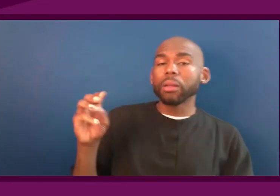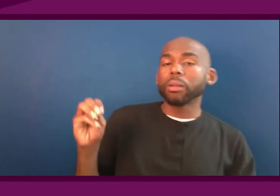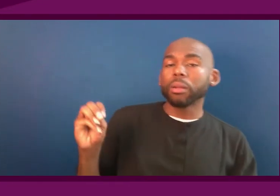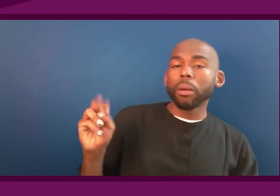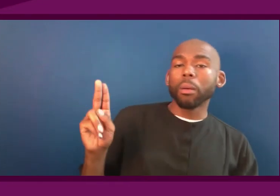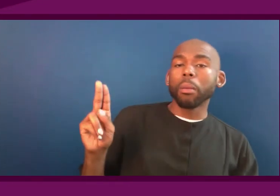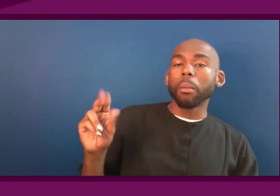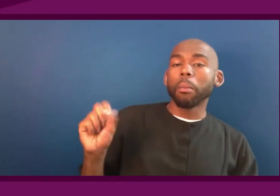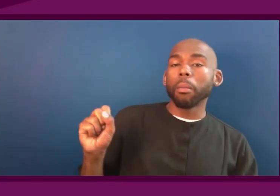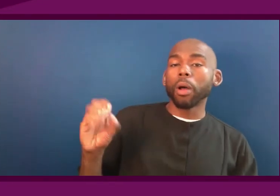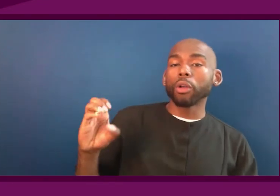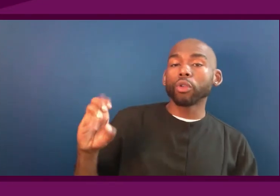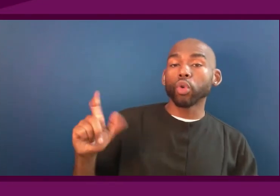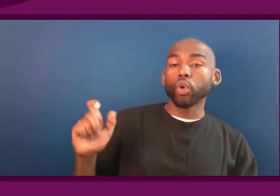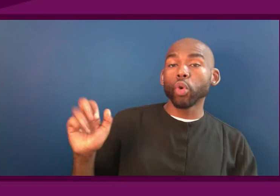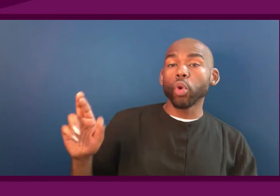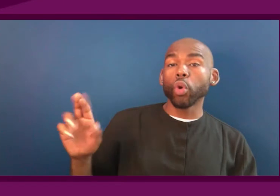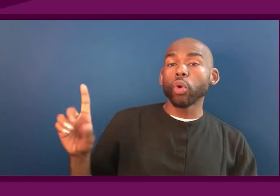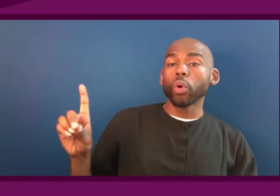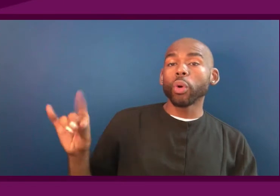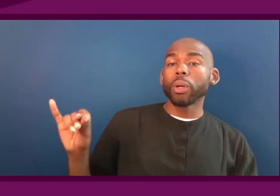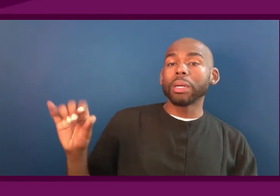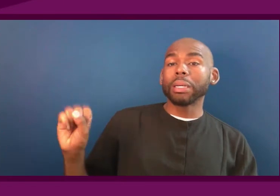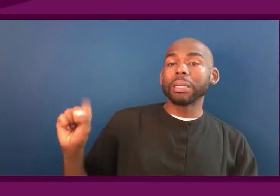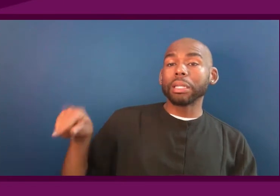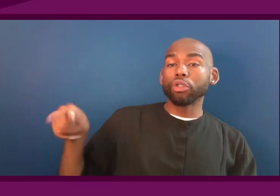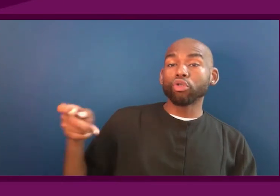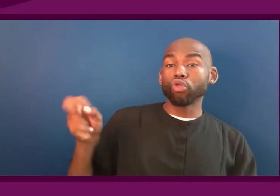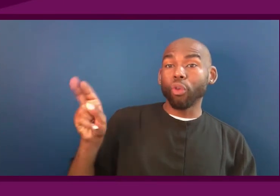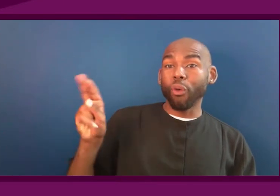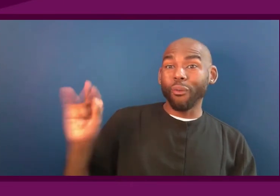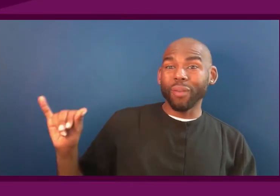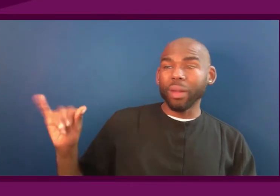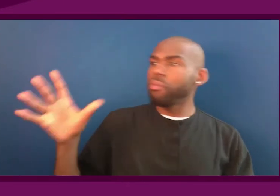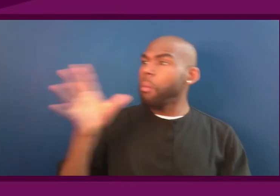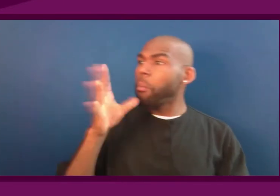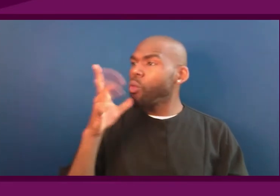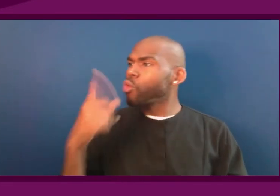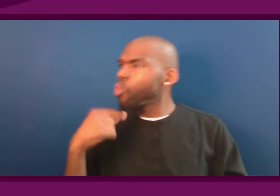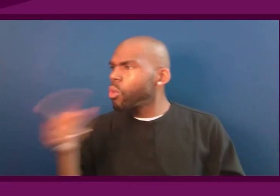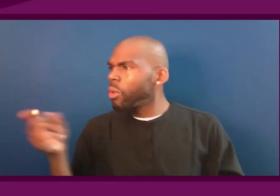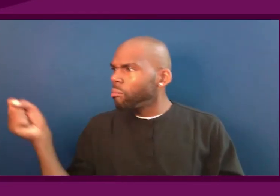Debra Ruh: Yes he's an amazing leader too. He's such an amazing leader, but he has not only lived experiences with